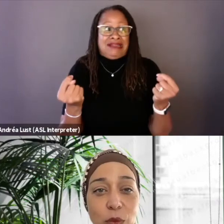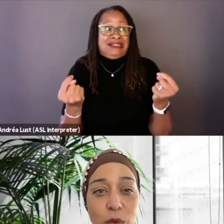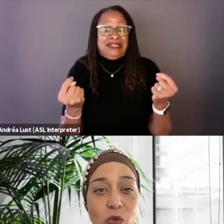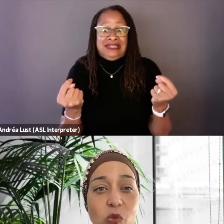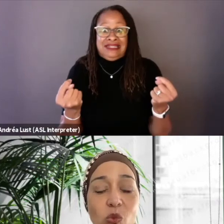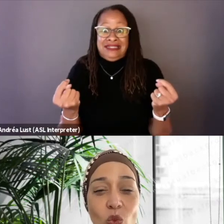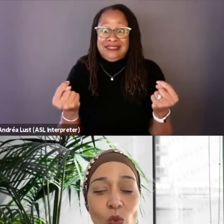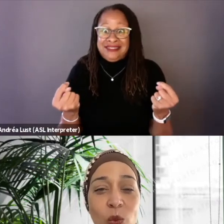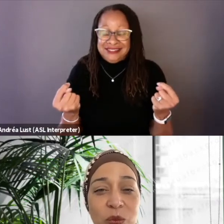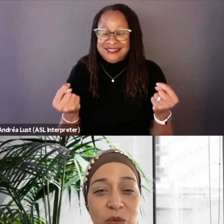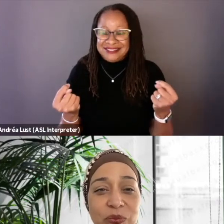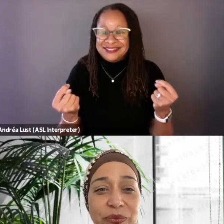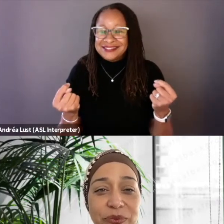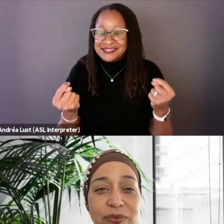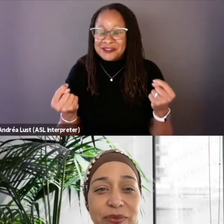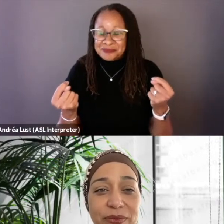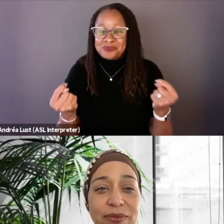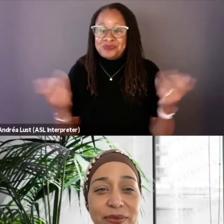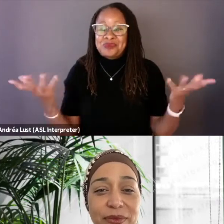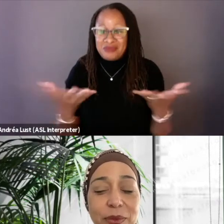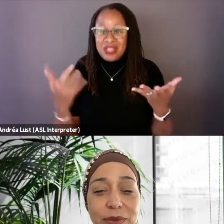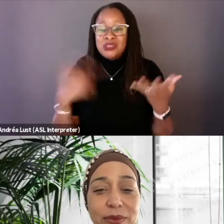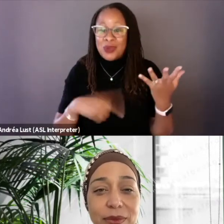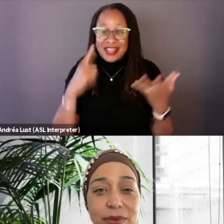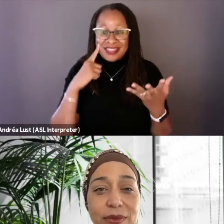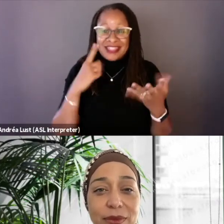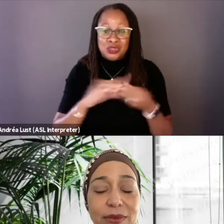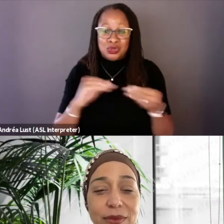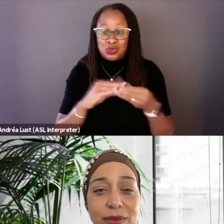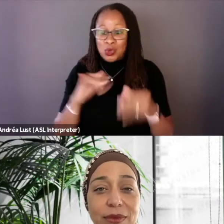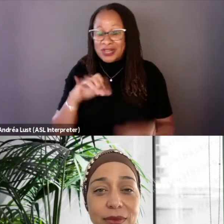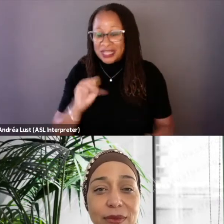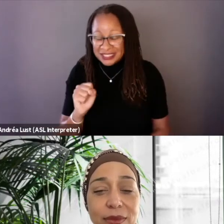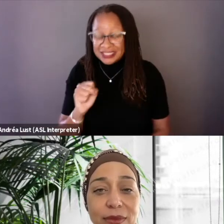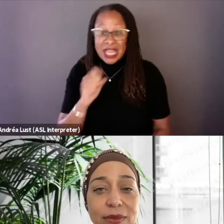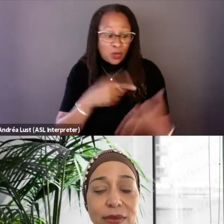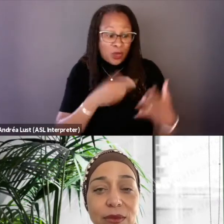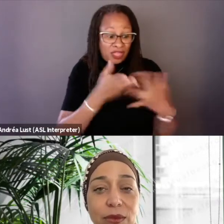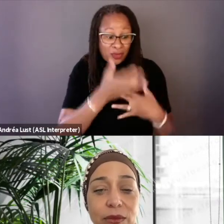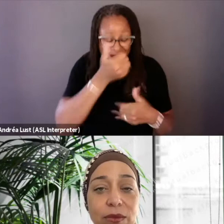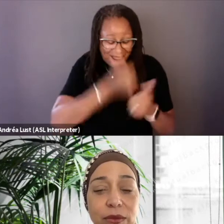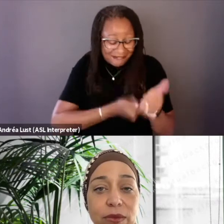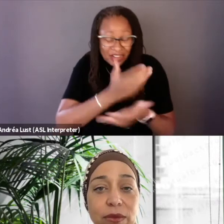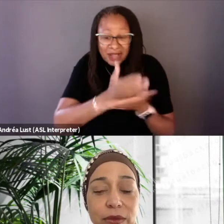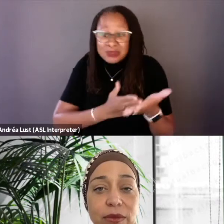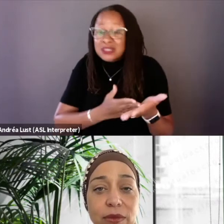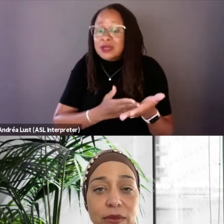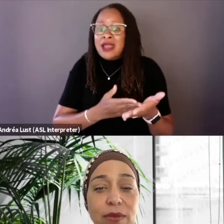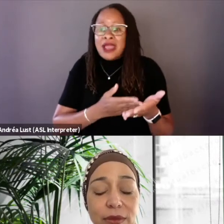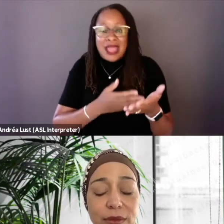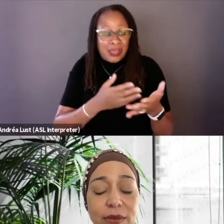And I said, here's what I think the story is. And I went through every episode and we took each episode a day